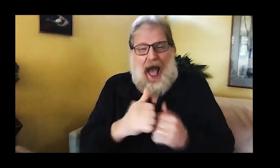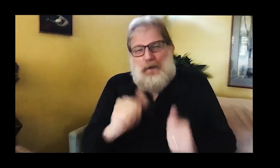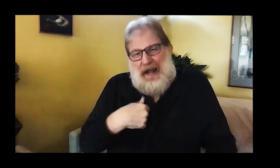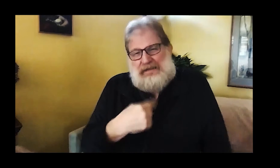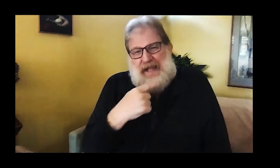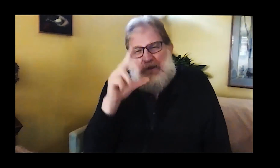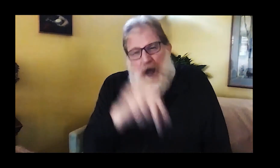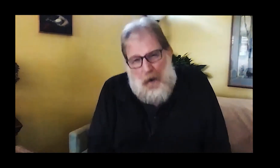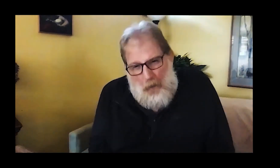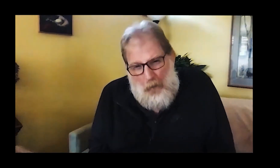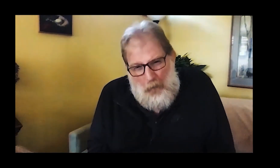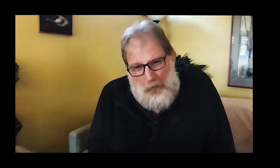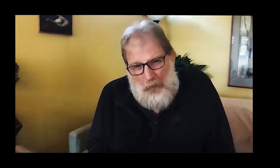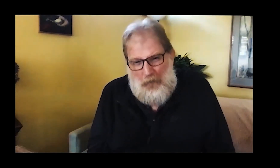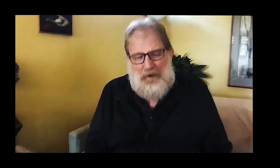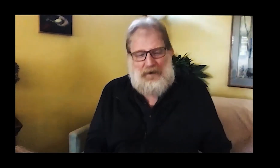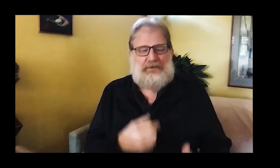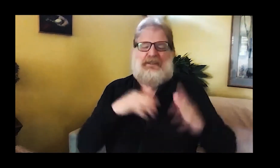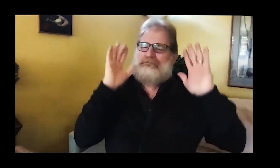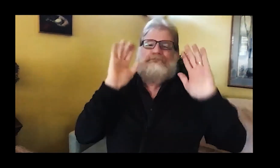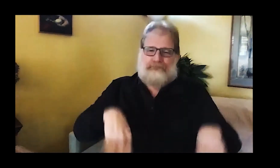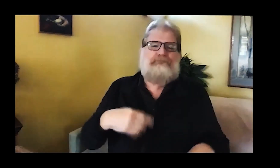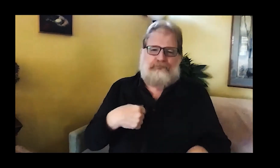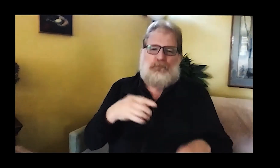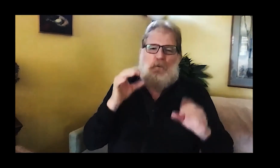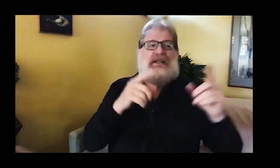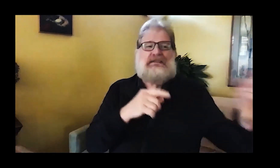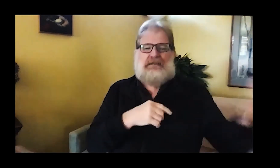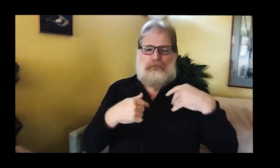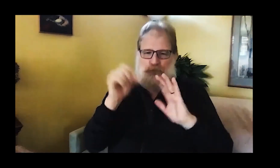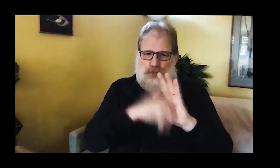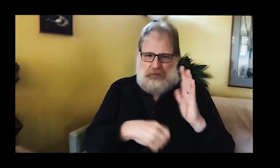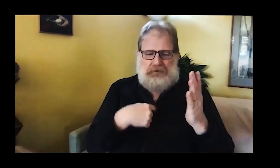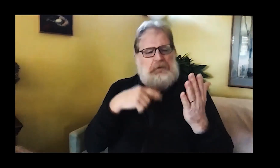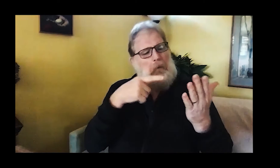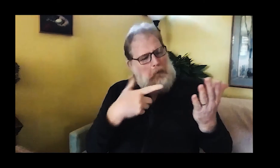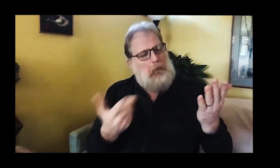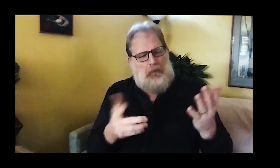how could I possibly say no? So I said, okay. They sent me the script and I read it